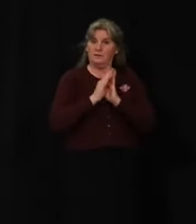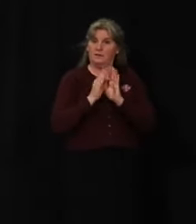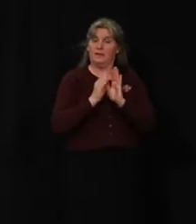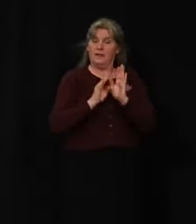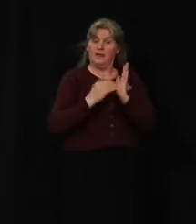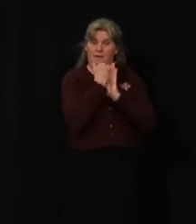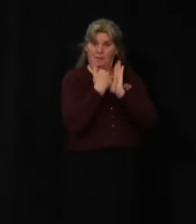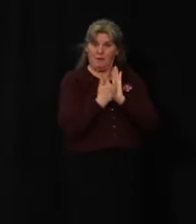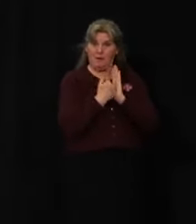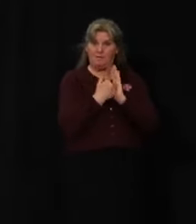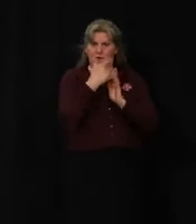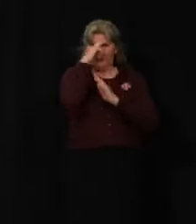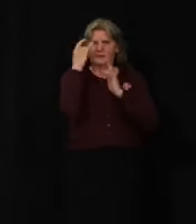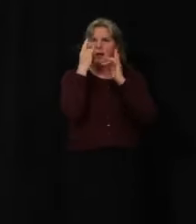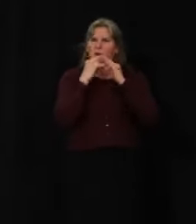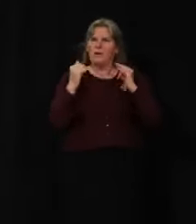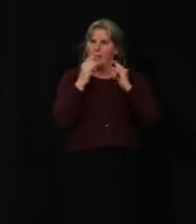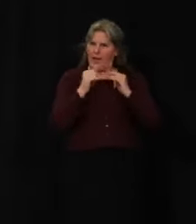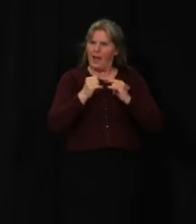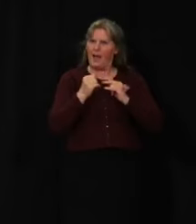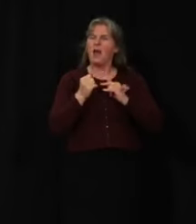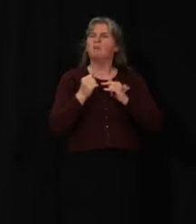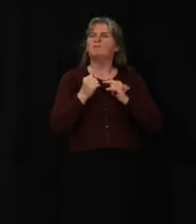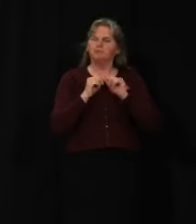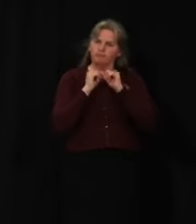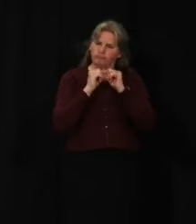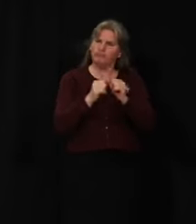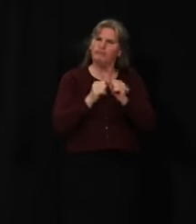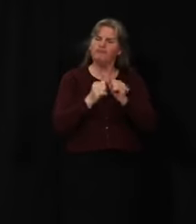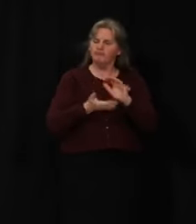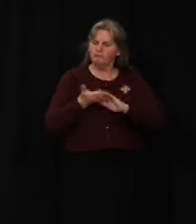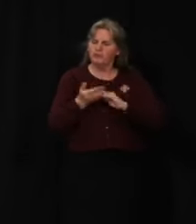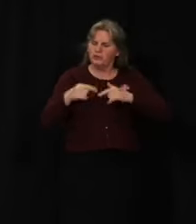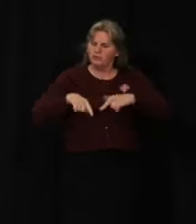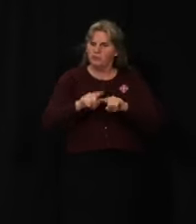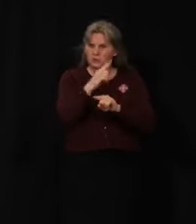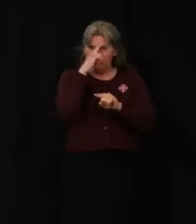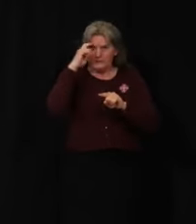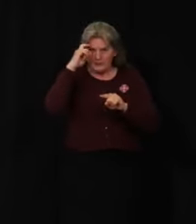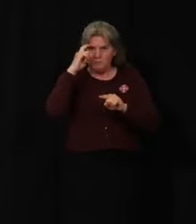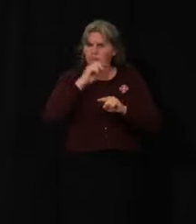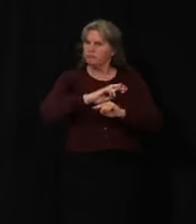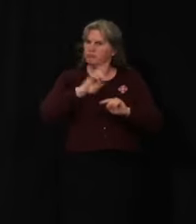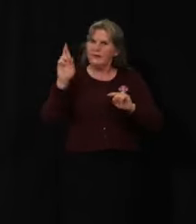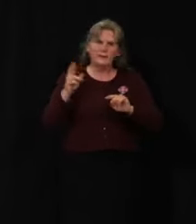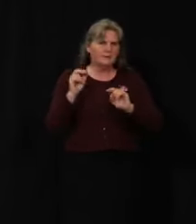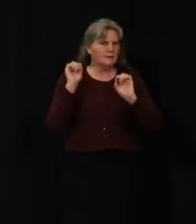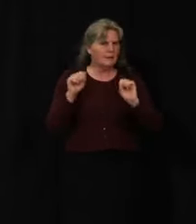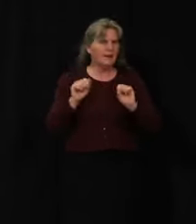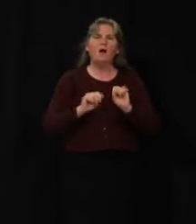guidelines for summer camps so that they can continue their operational plans for the summer.